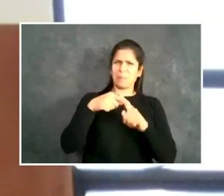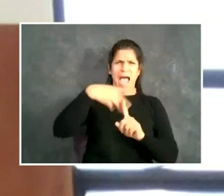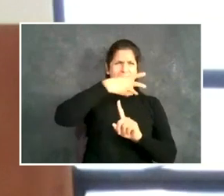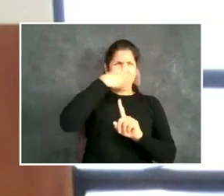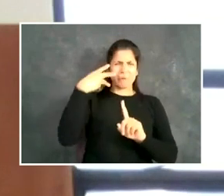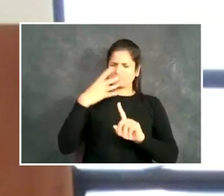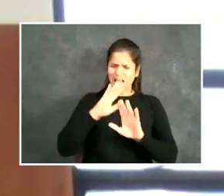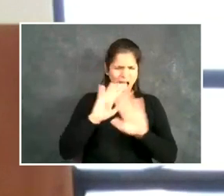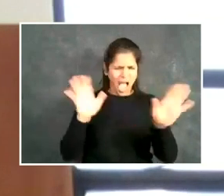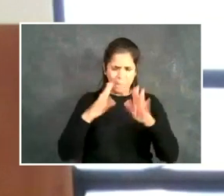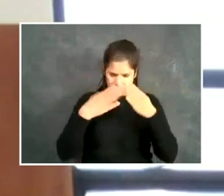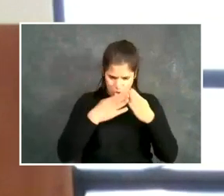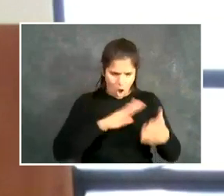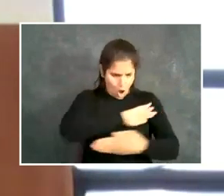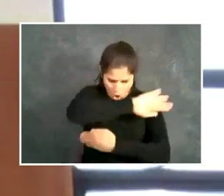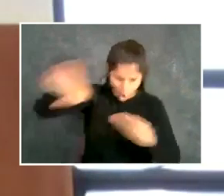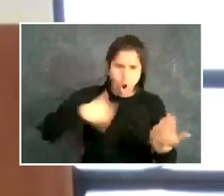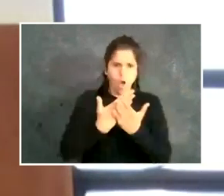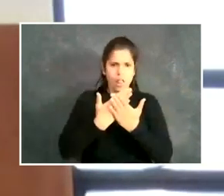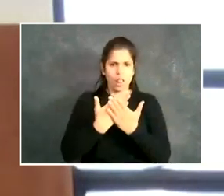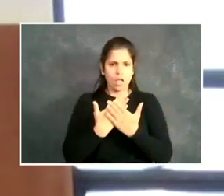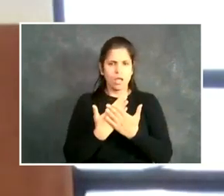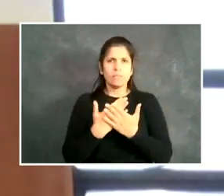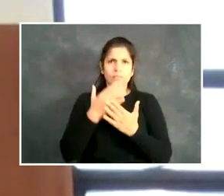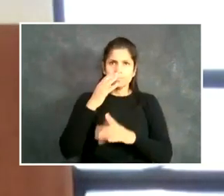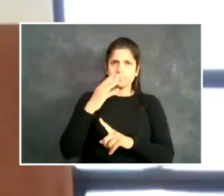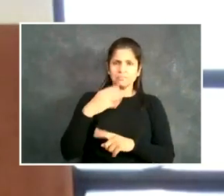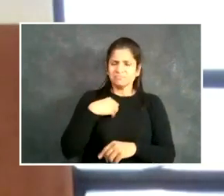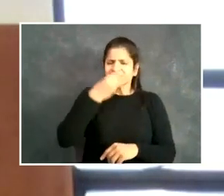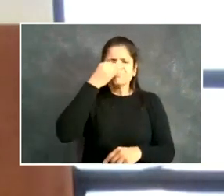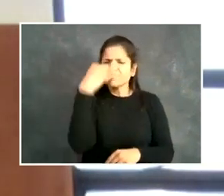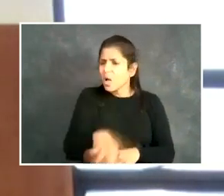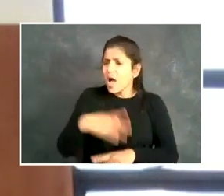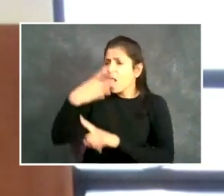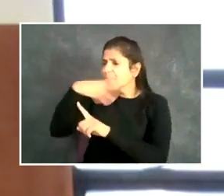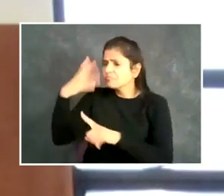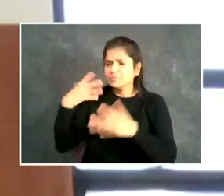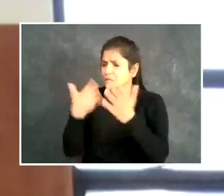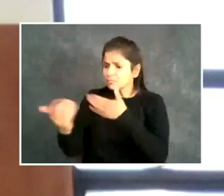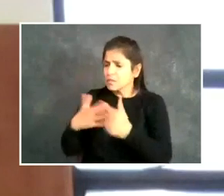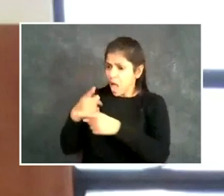STATUS. WE CARE ABOUT YOUR HEALTH AND YOUR HEALTH IS AT RISK BECAUSE